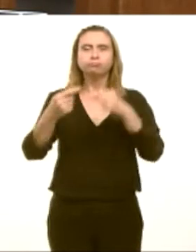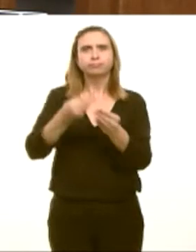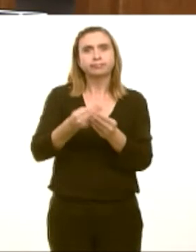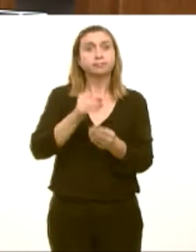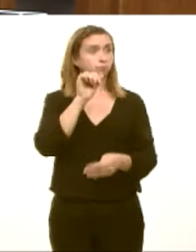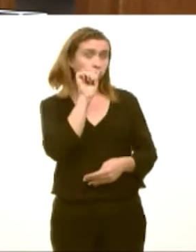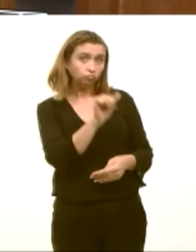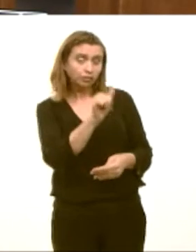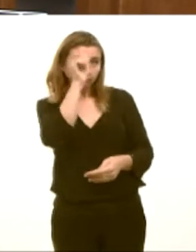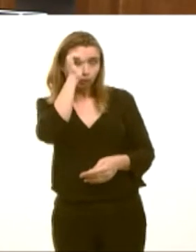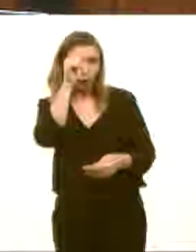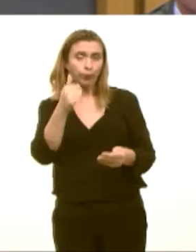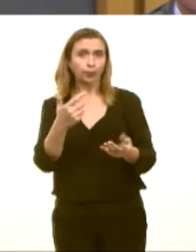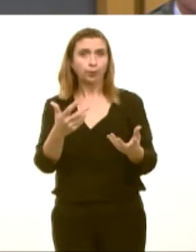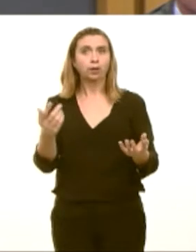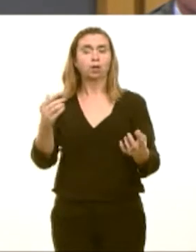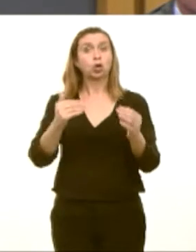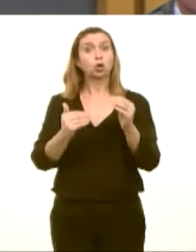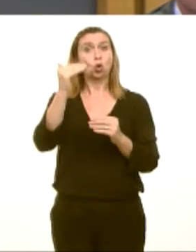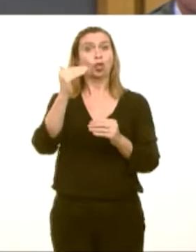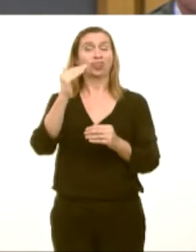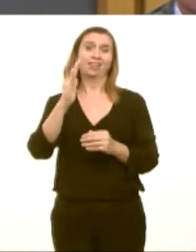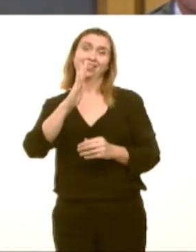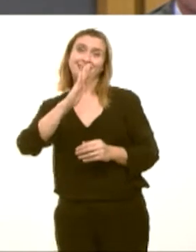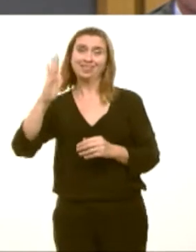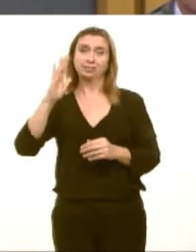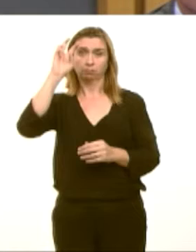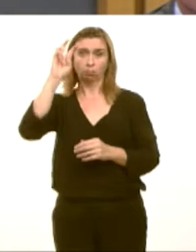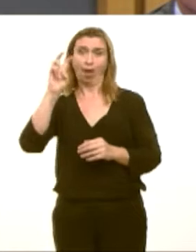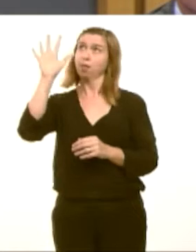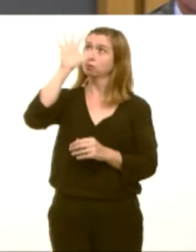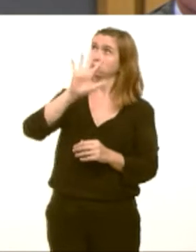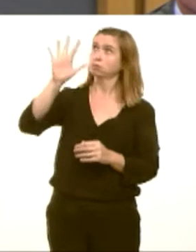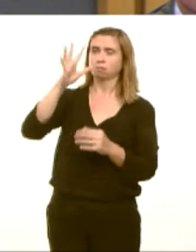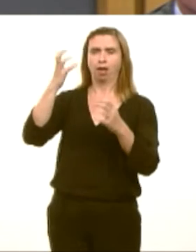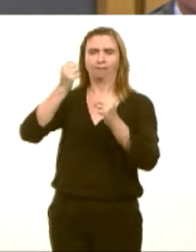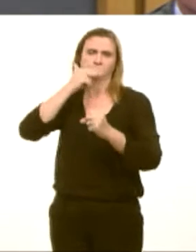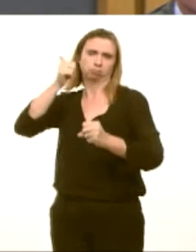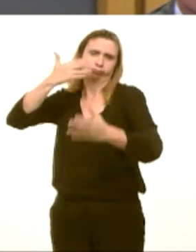on the economy of north-east Wales, provided it involves organisations, ranging from Llangollen